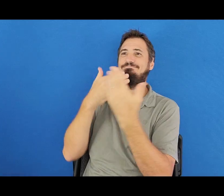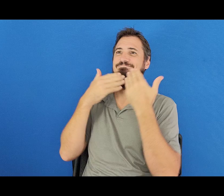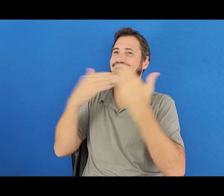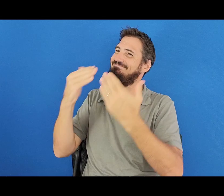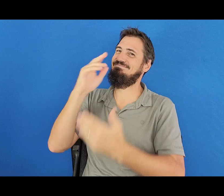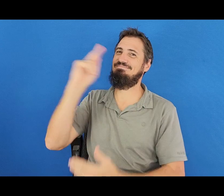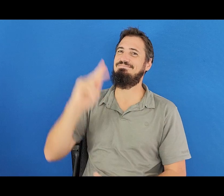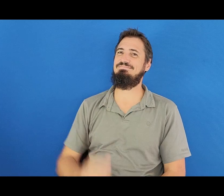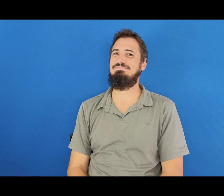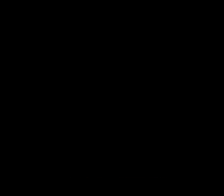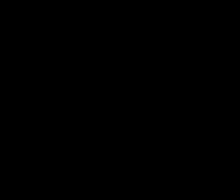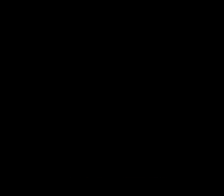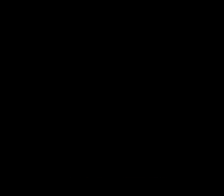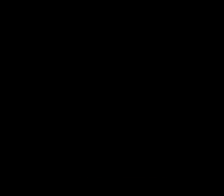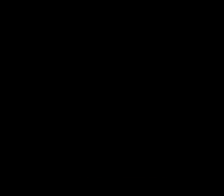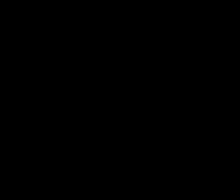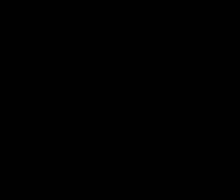Mahalo, Kaua‘i!